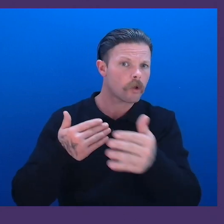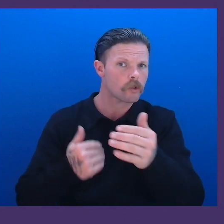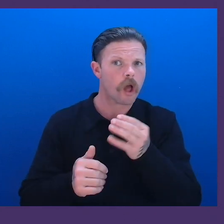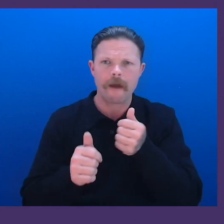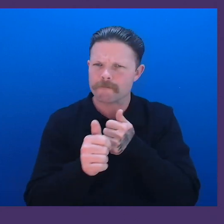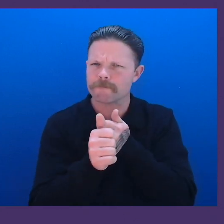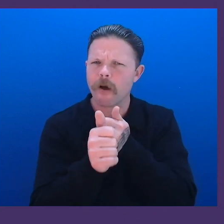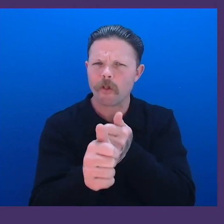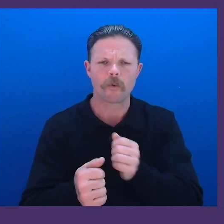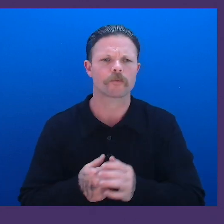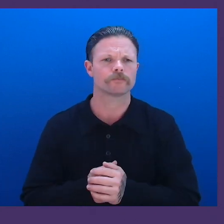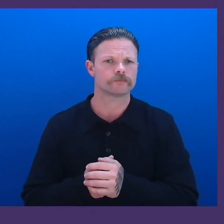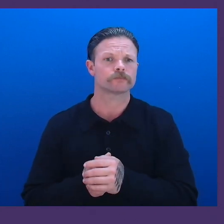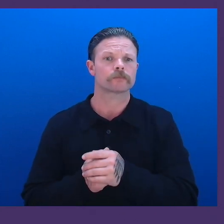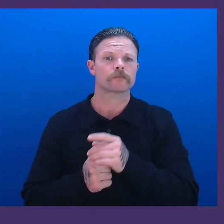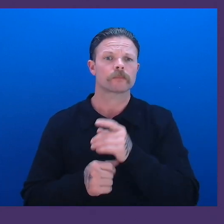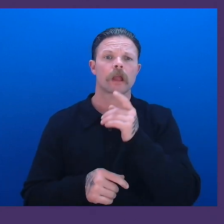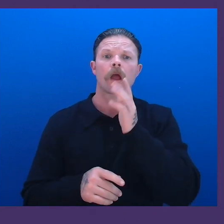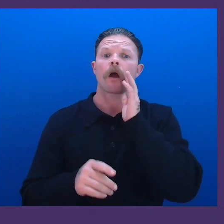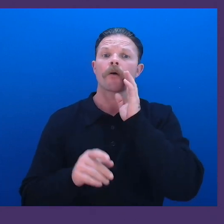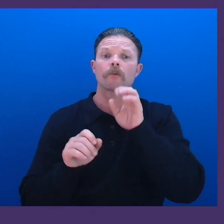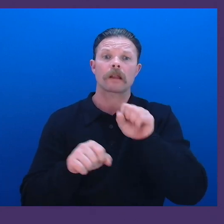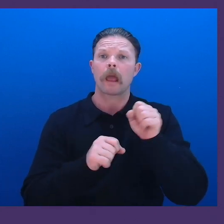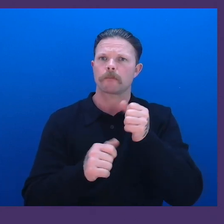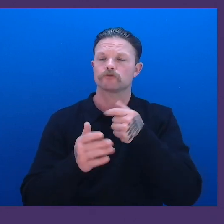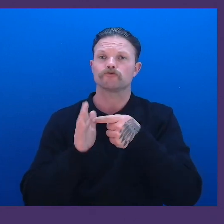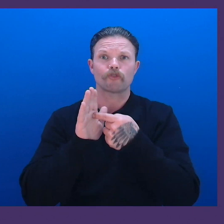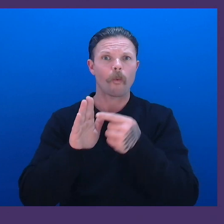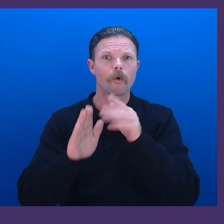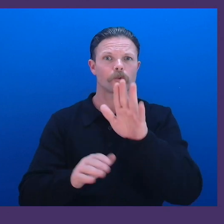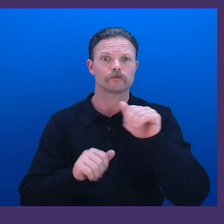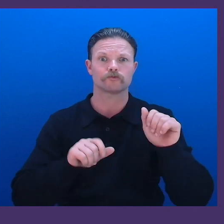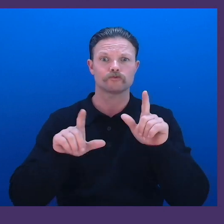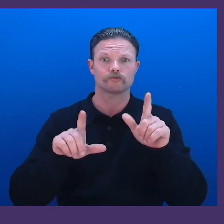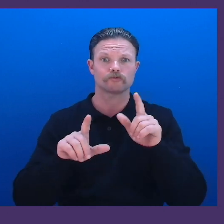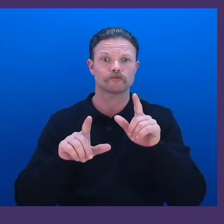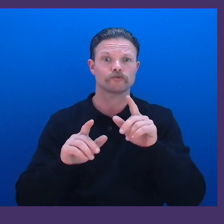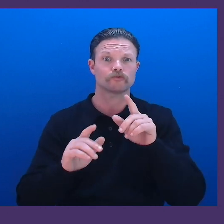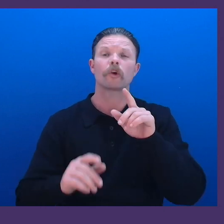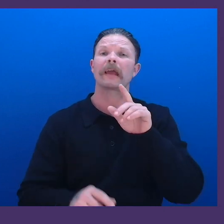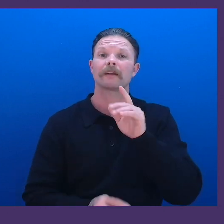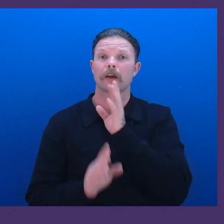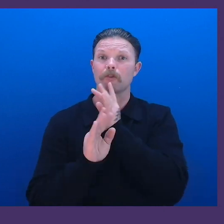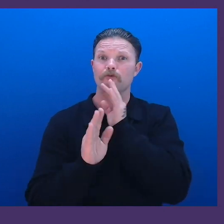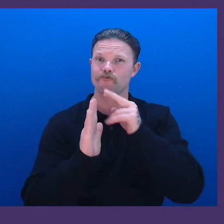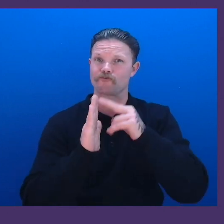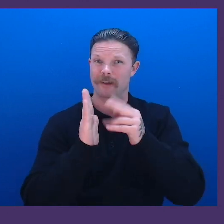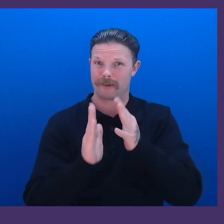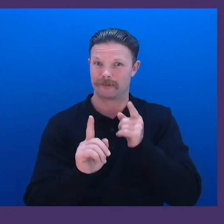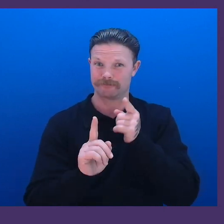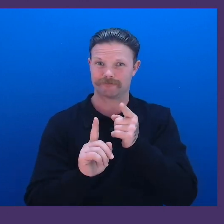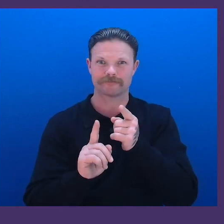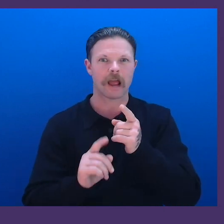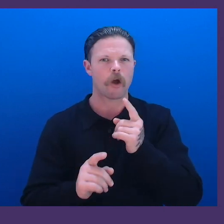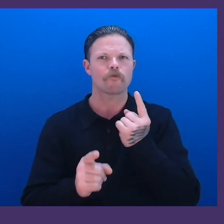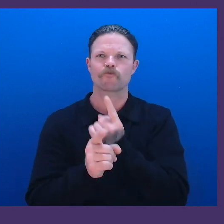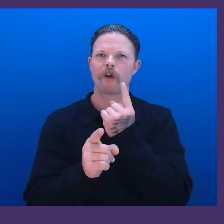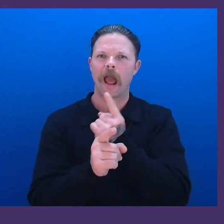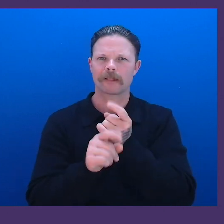to work correctly like tabbing experience. If we talk about fairness, what is fairness in action?